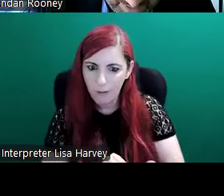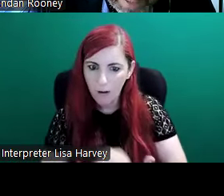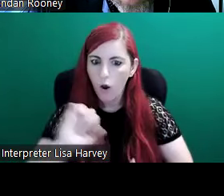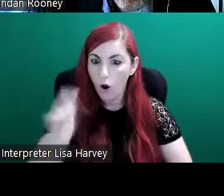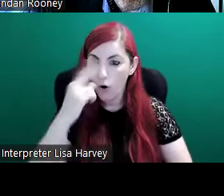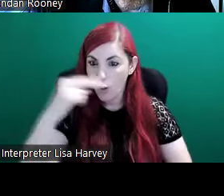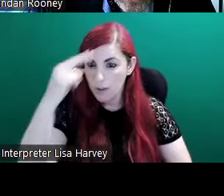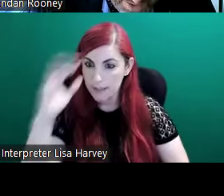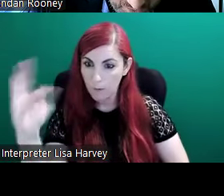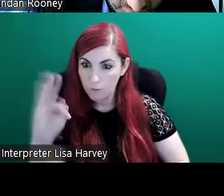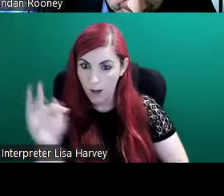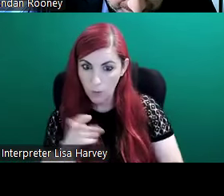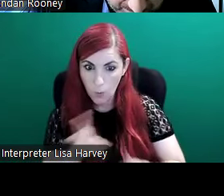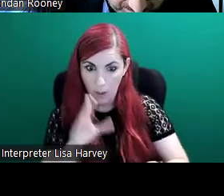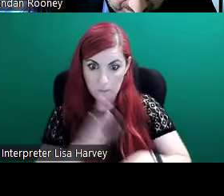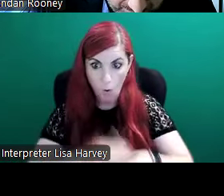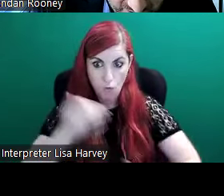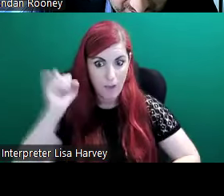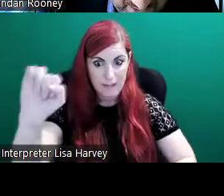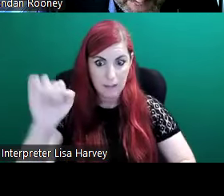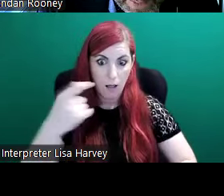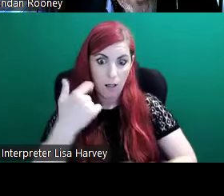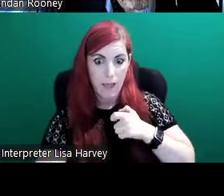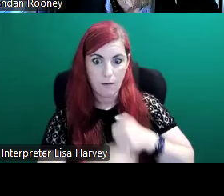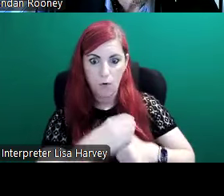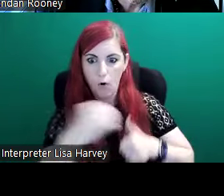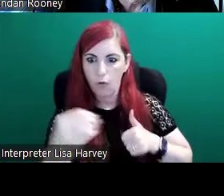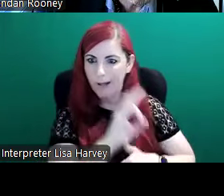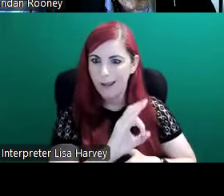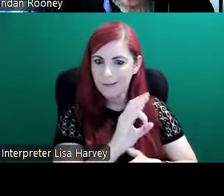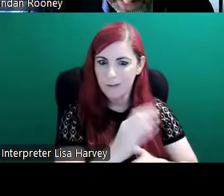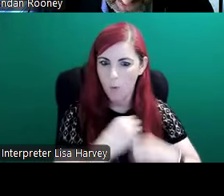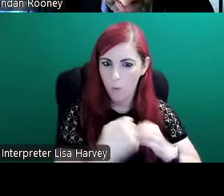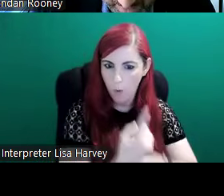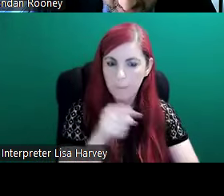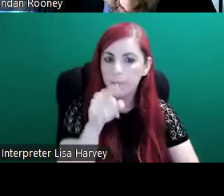and successful than Gleizes' own. Jellett exhibited the painting in Dublin in 1928